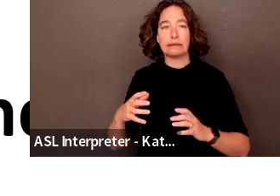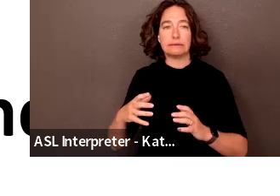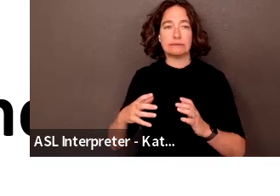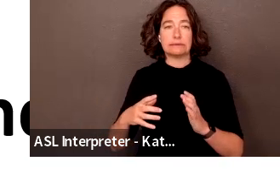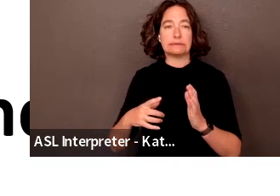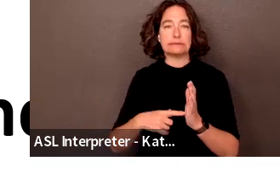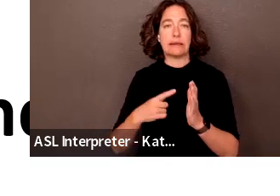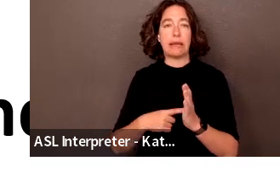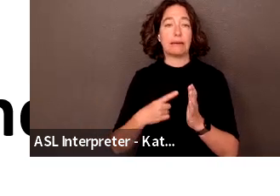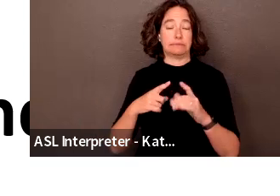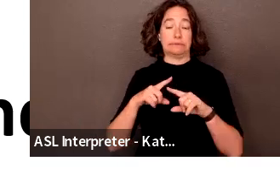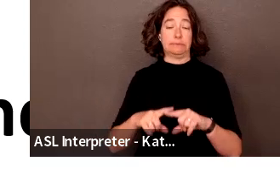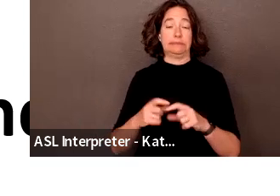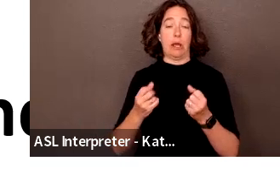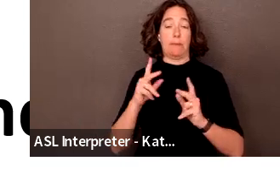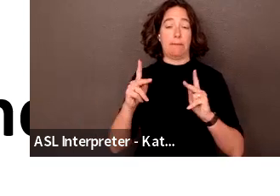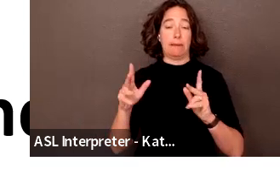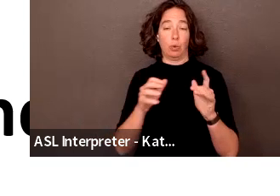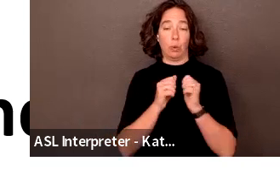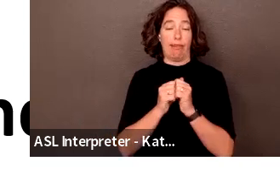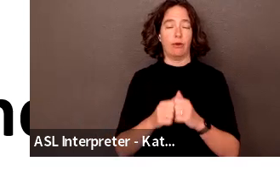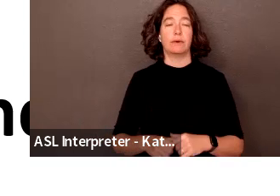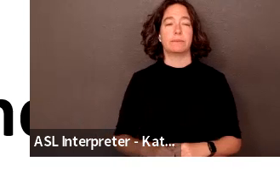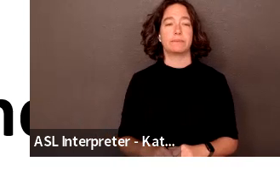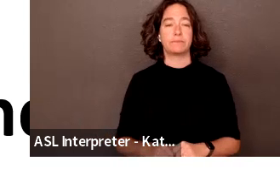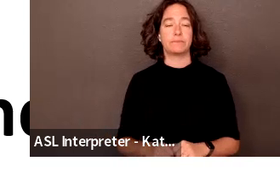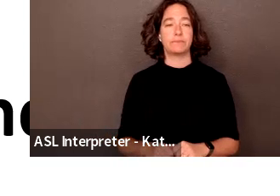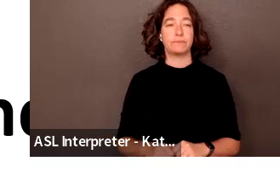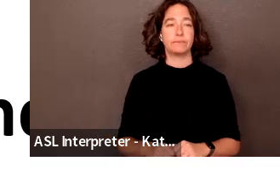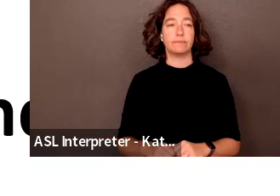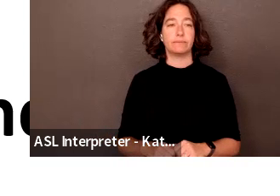you're talking if you're going to talk, say, hey, this is Sadie. I'm Sadie and